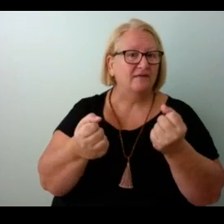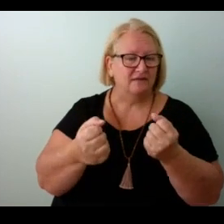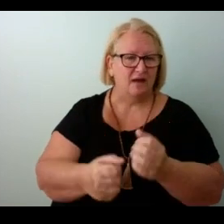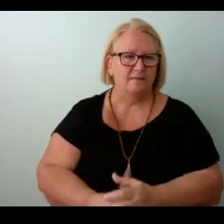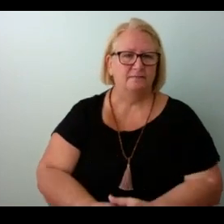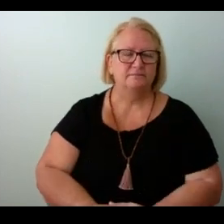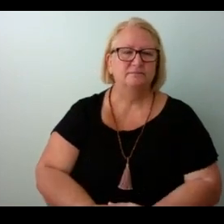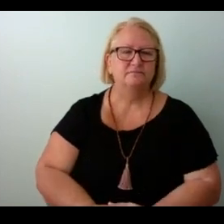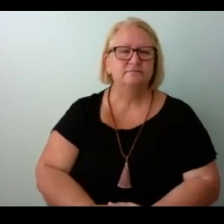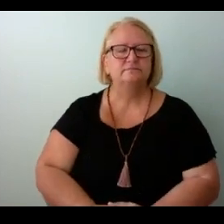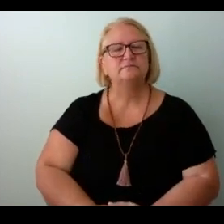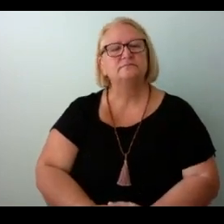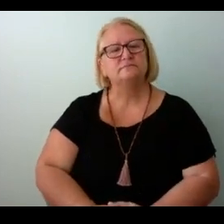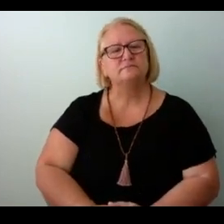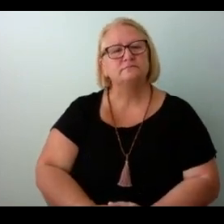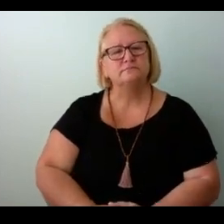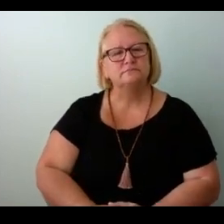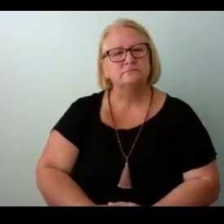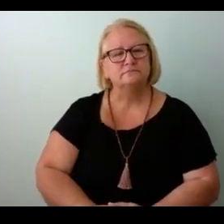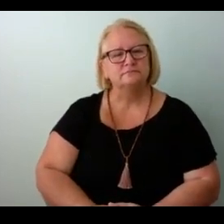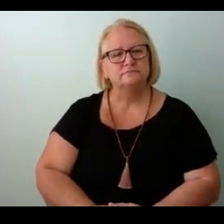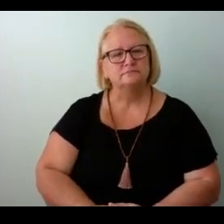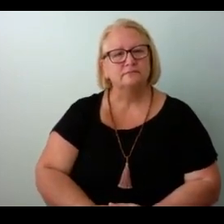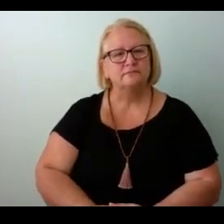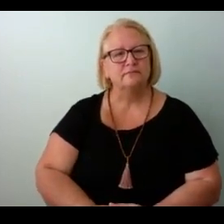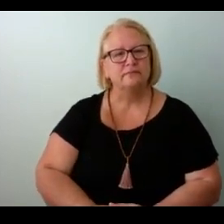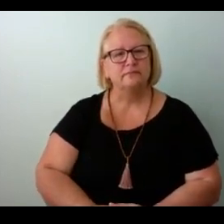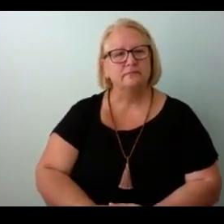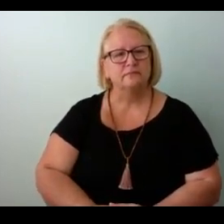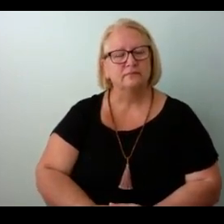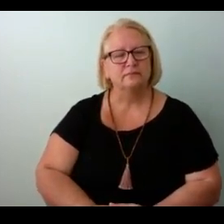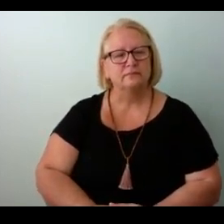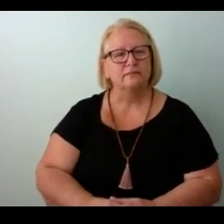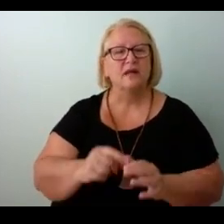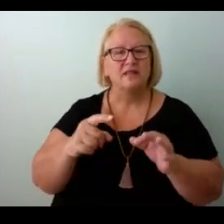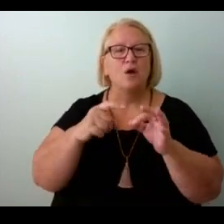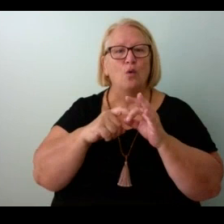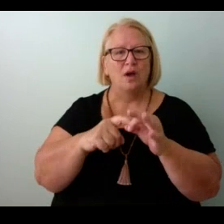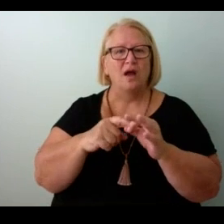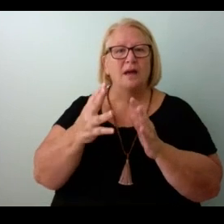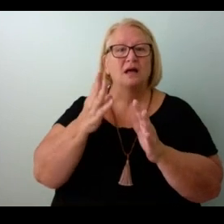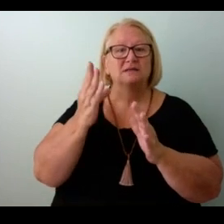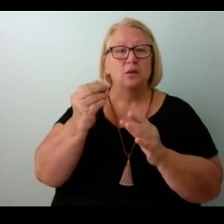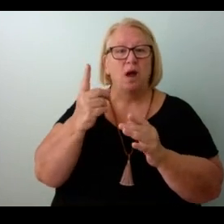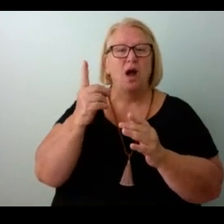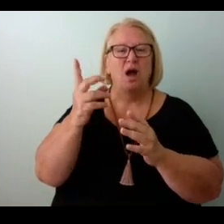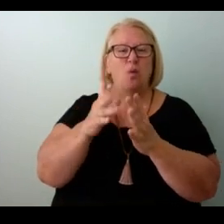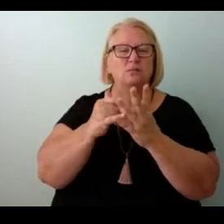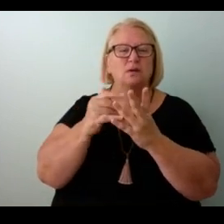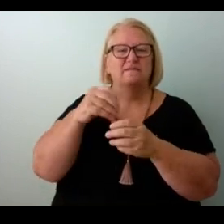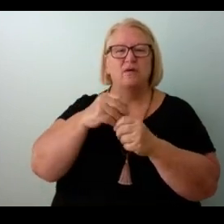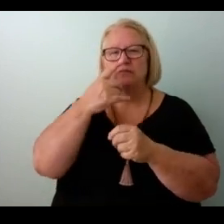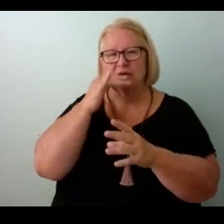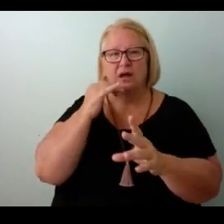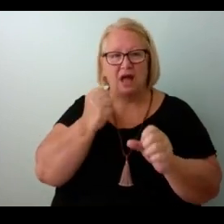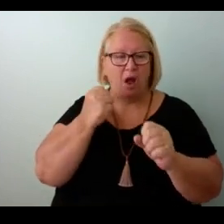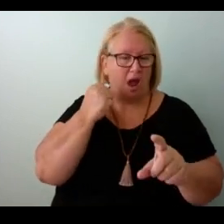So this question relates to someone who has been in a car accident where they were at